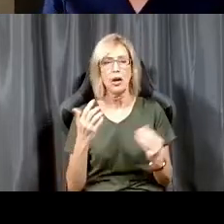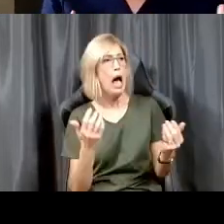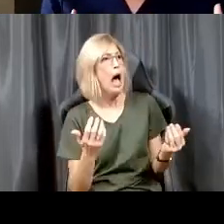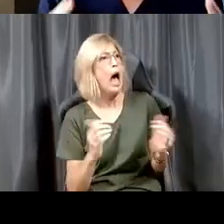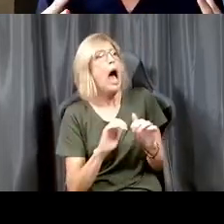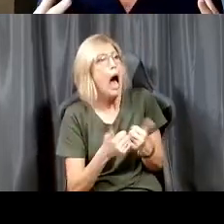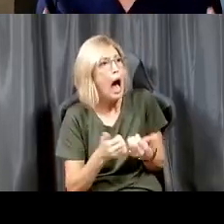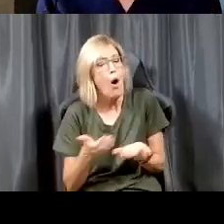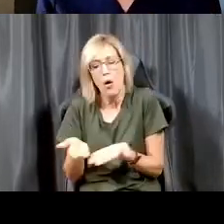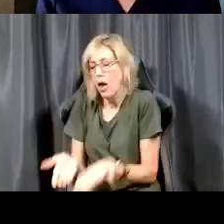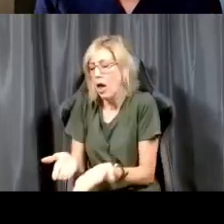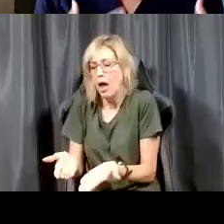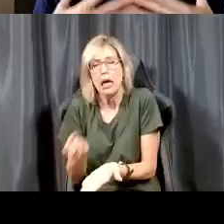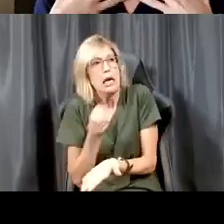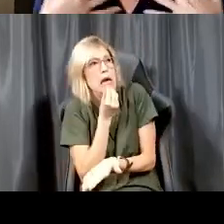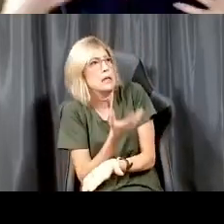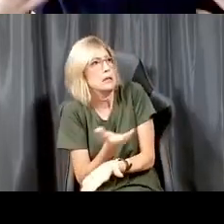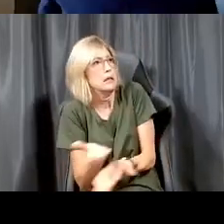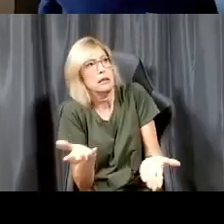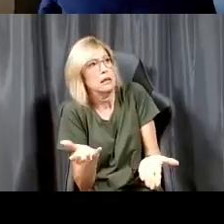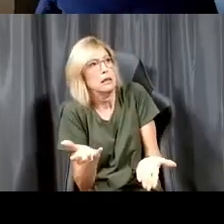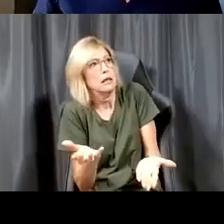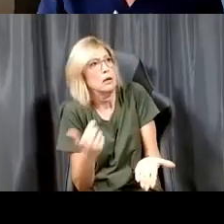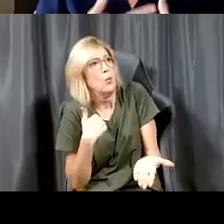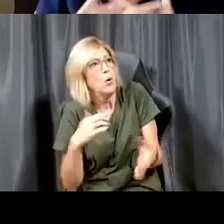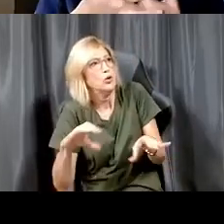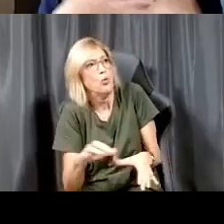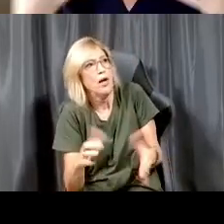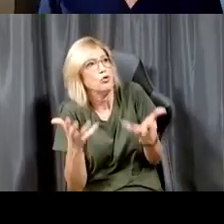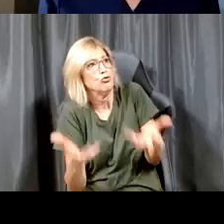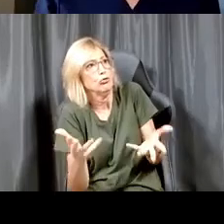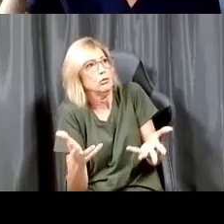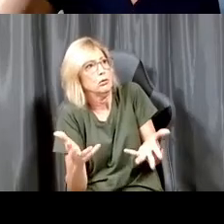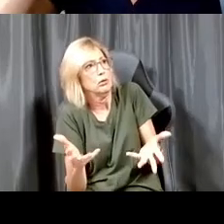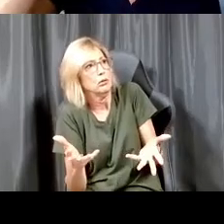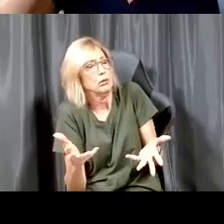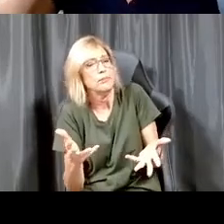child to eat, what do I do, I' ll give you an example. I